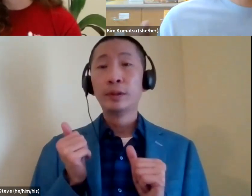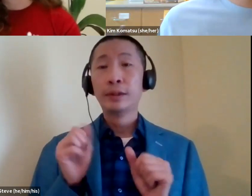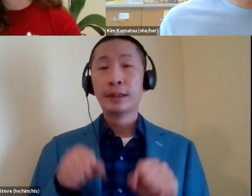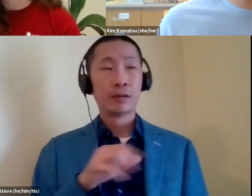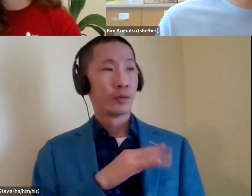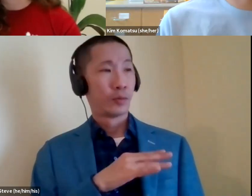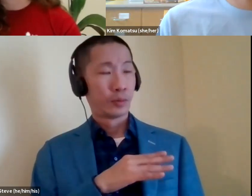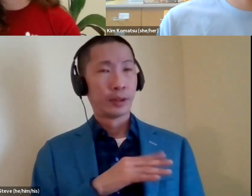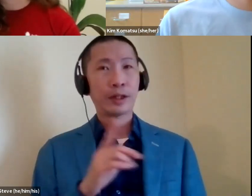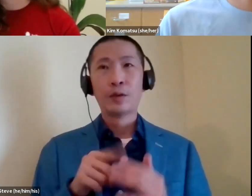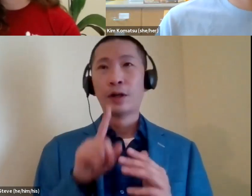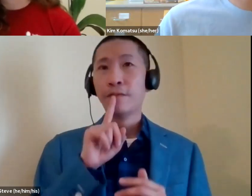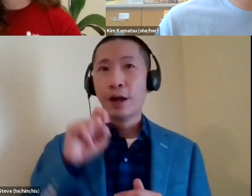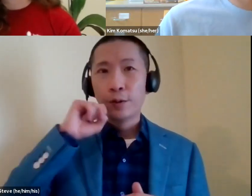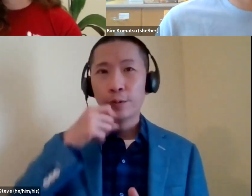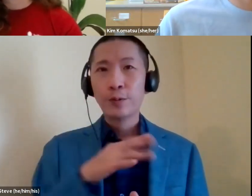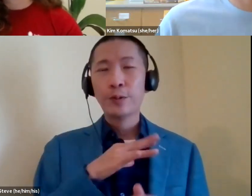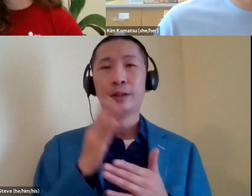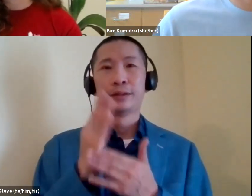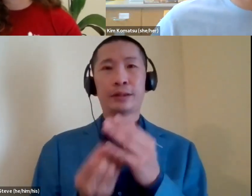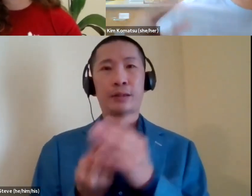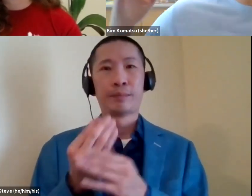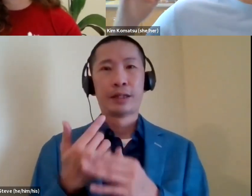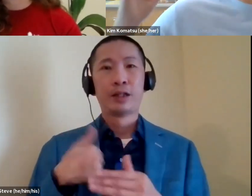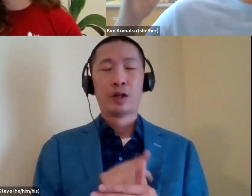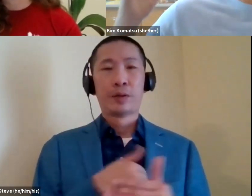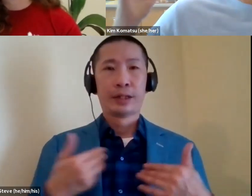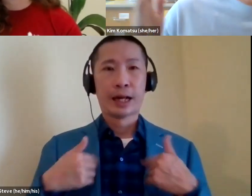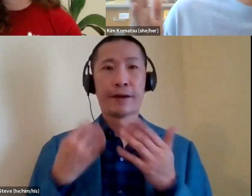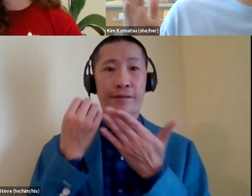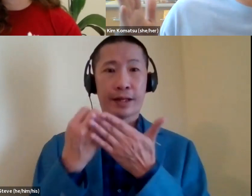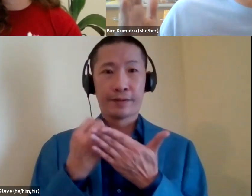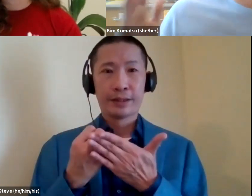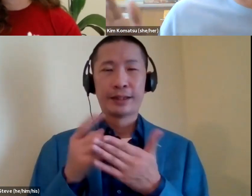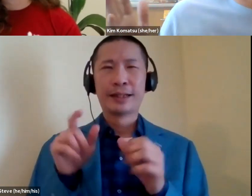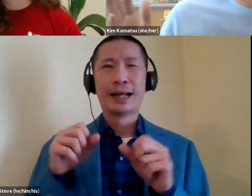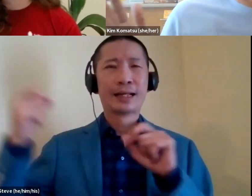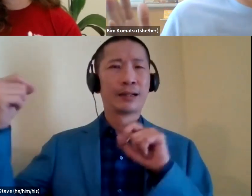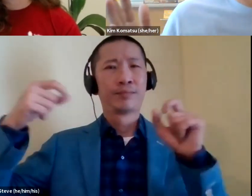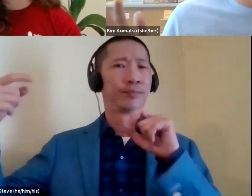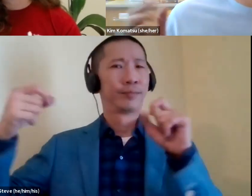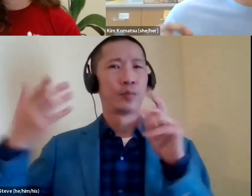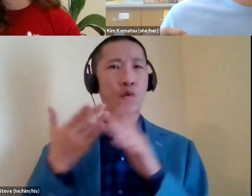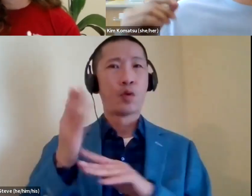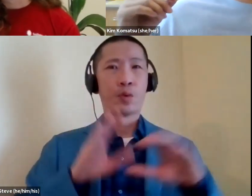Kim Komatsu (she/her): And what's super cool is that there's some plants that we have evidence, they can talk to each other through chemicals and so.